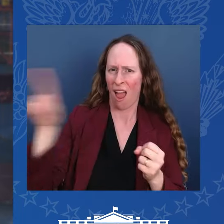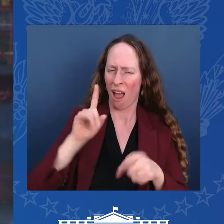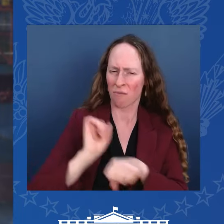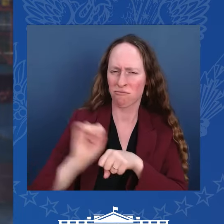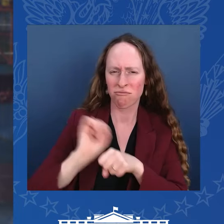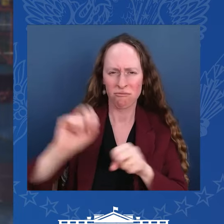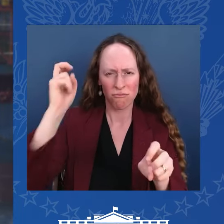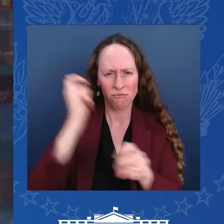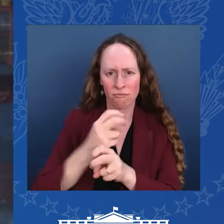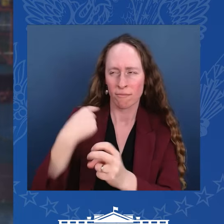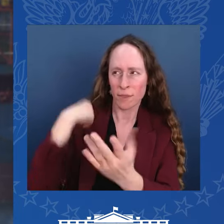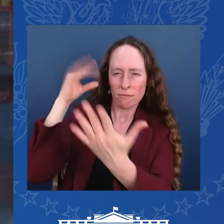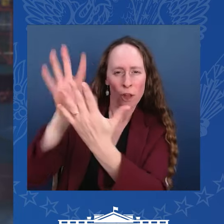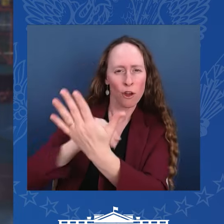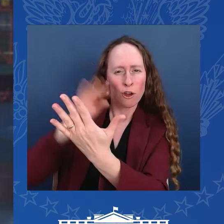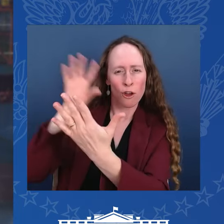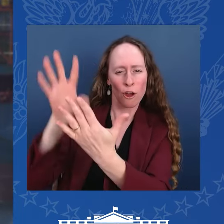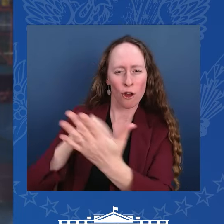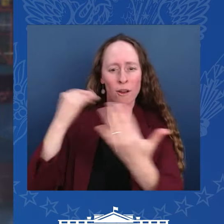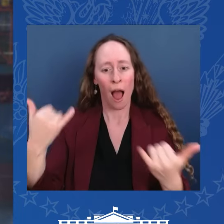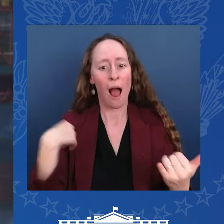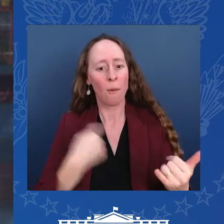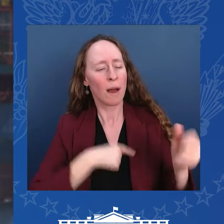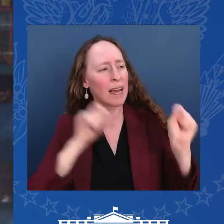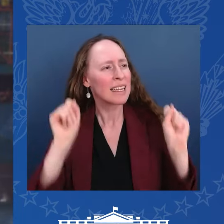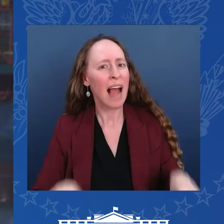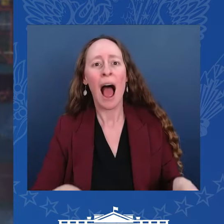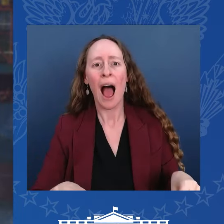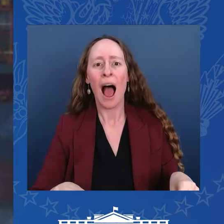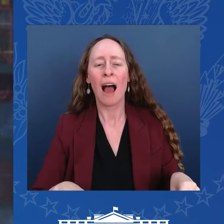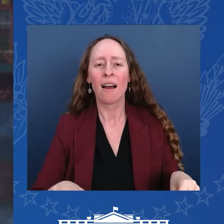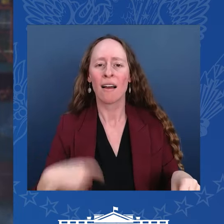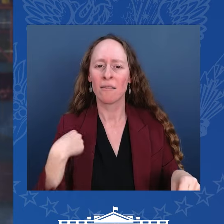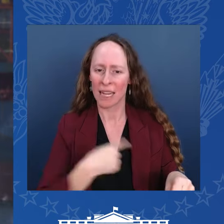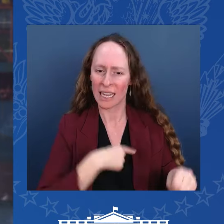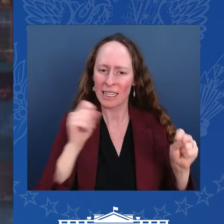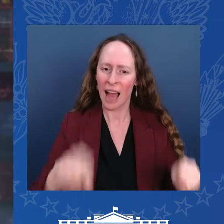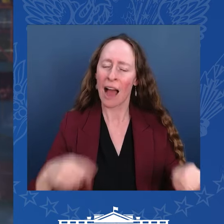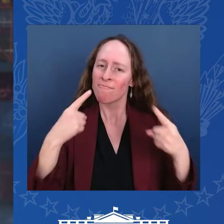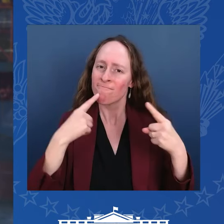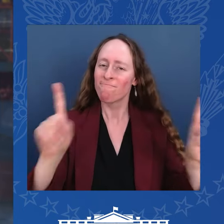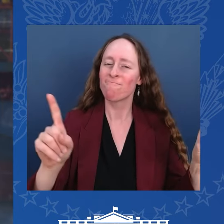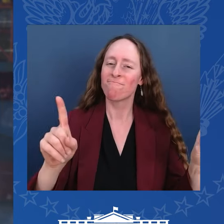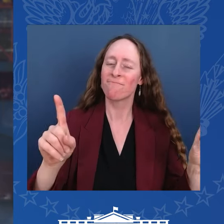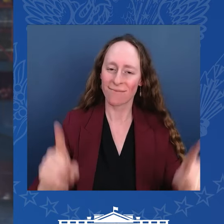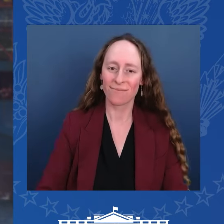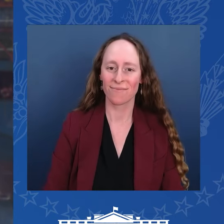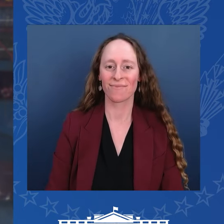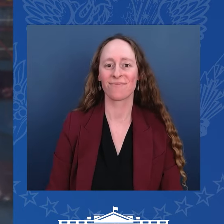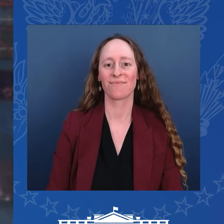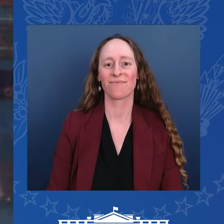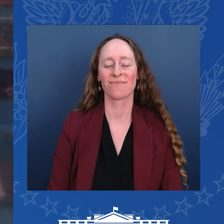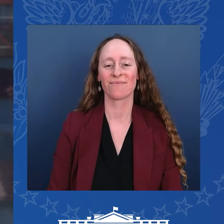I am the first, as Governor Moore mentioned, first female [inudible] operator at the Port of Baltimore.